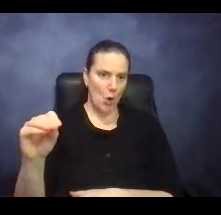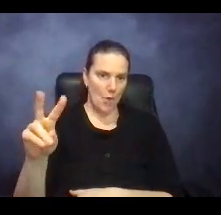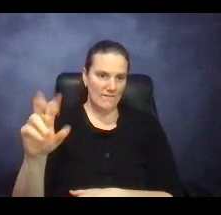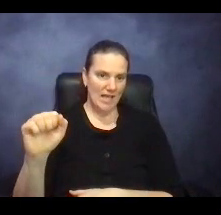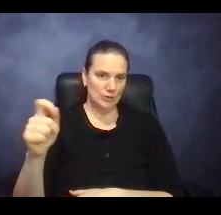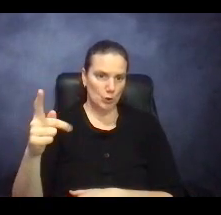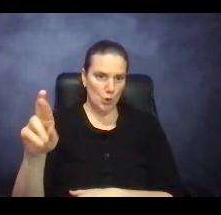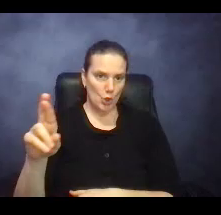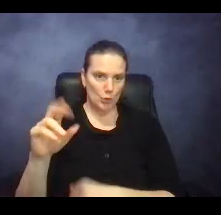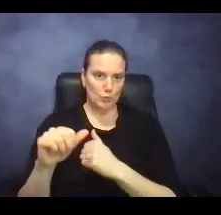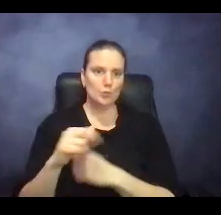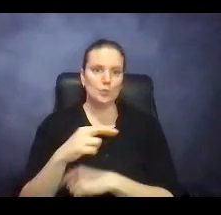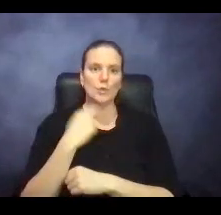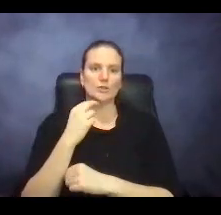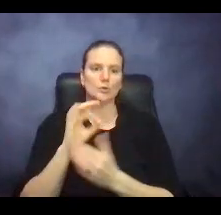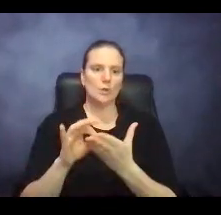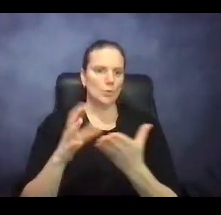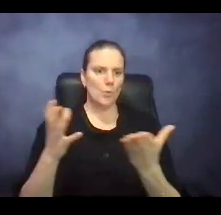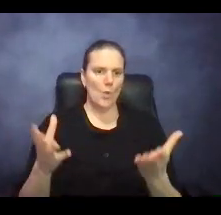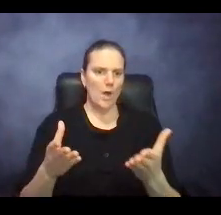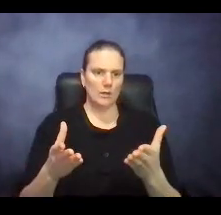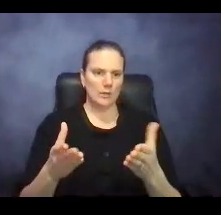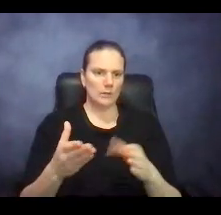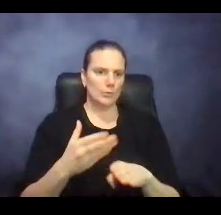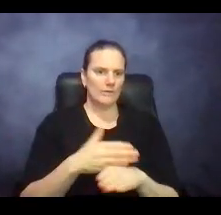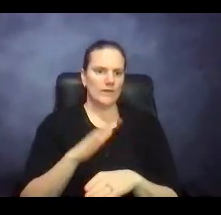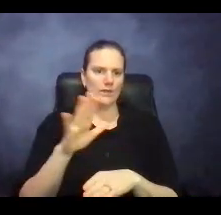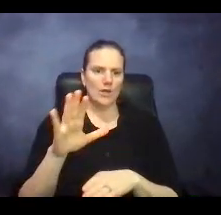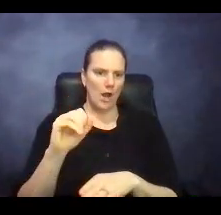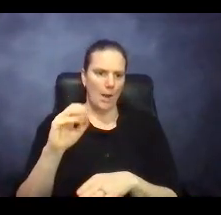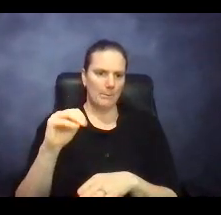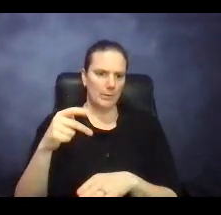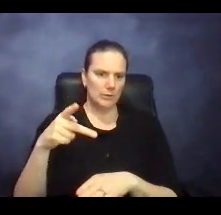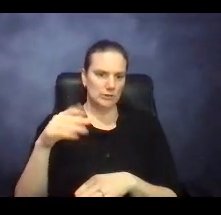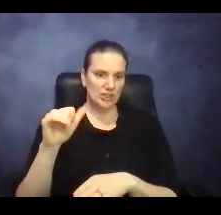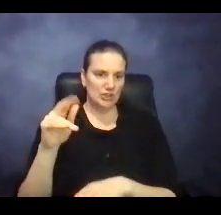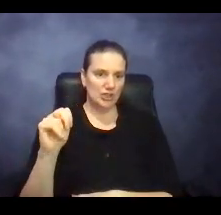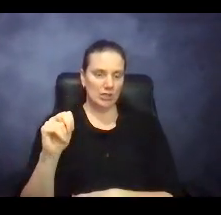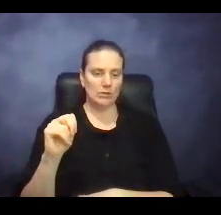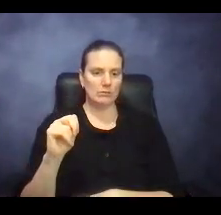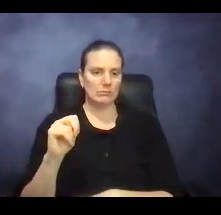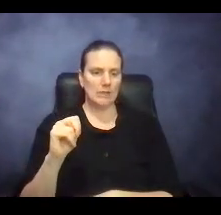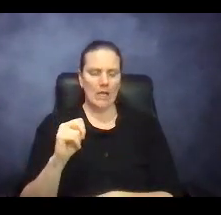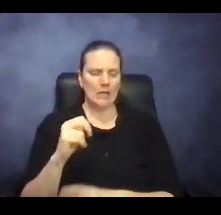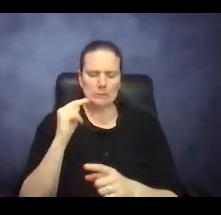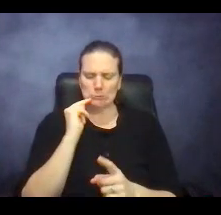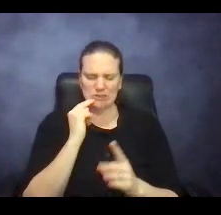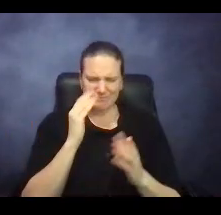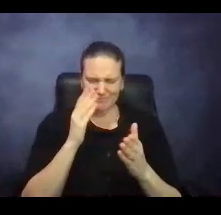What is improving their body composition? So I'm not gonna die on any hills around nutrition. I care about the really the patient right in front of me.